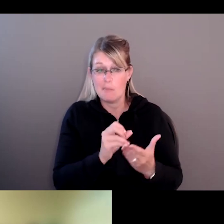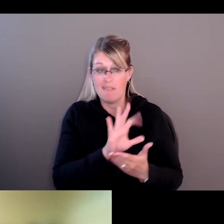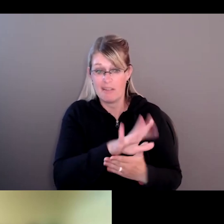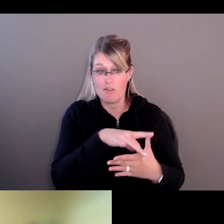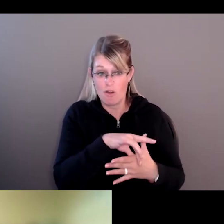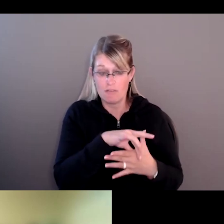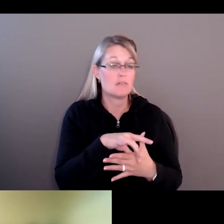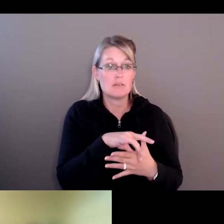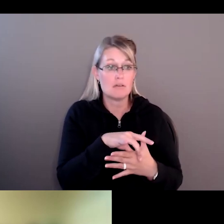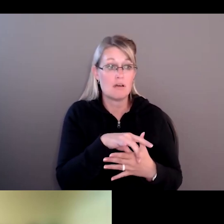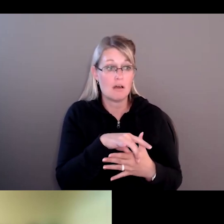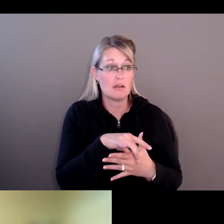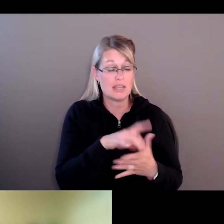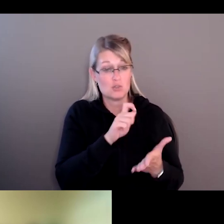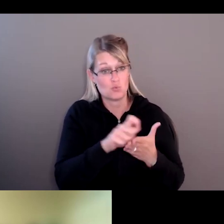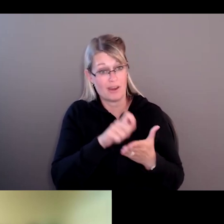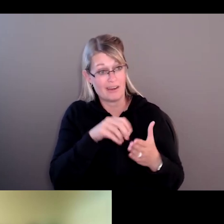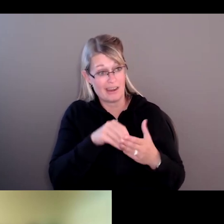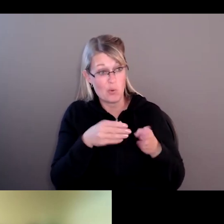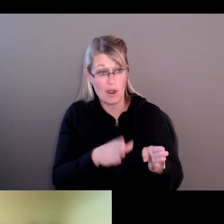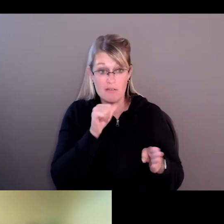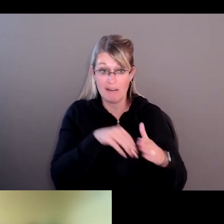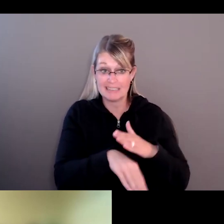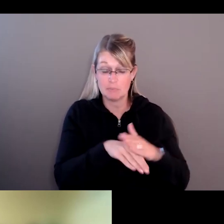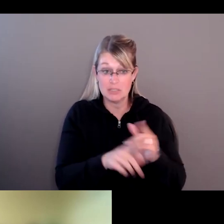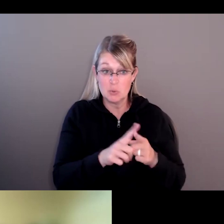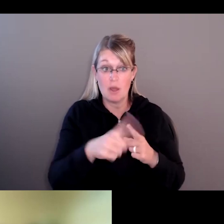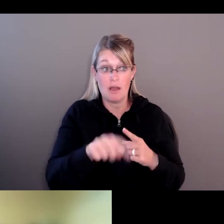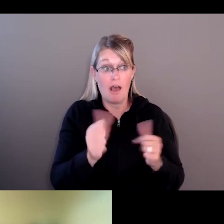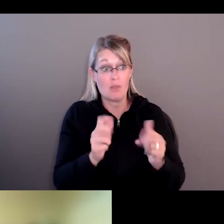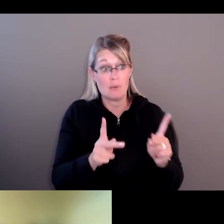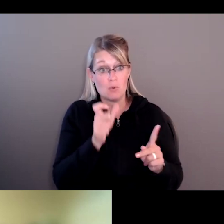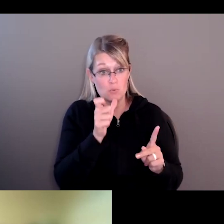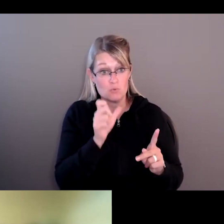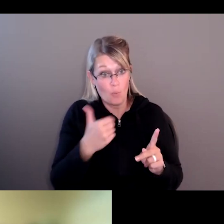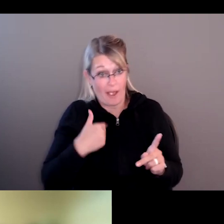written in a way that is actually not accessible to people with cognitive impairments. But that's